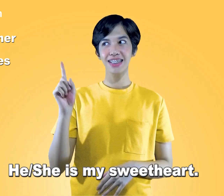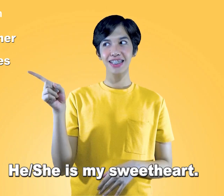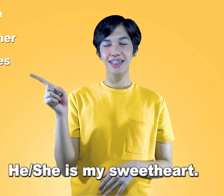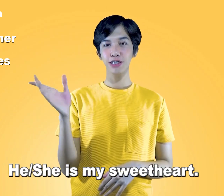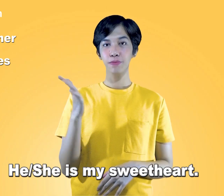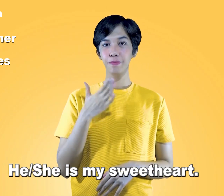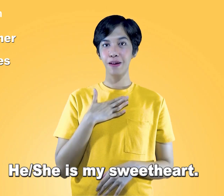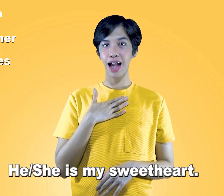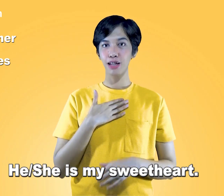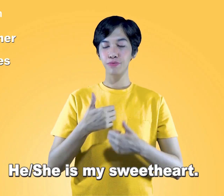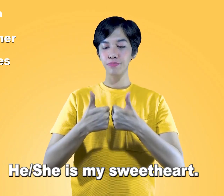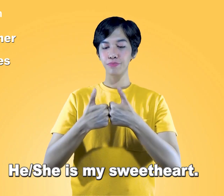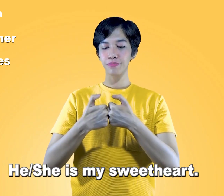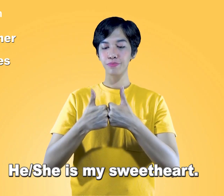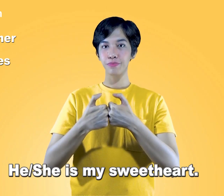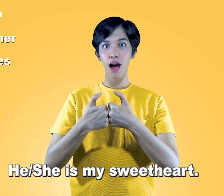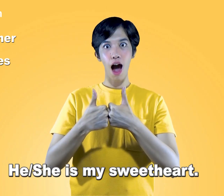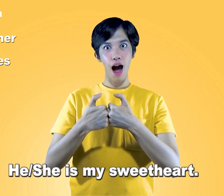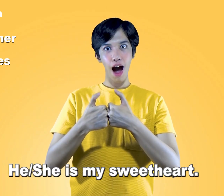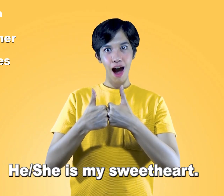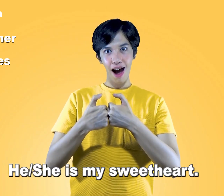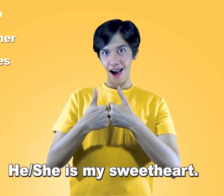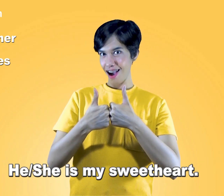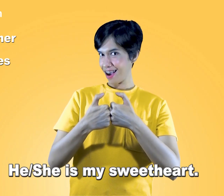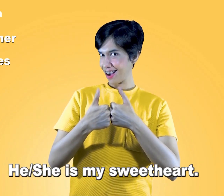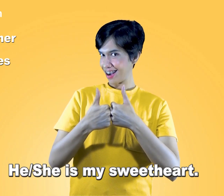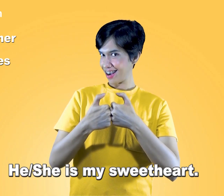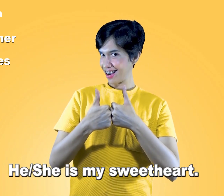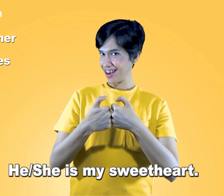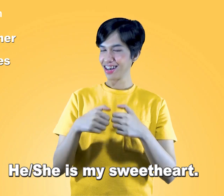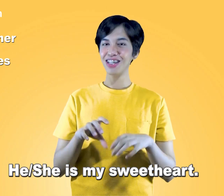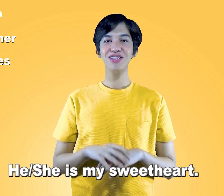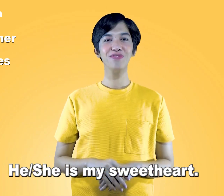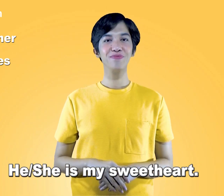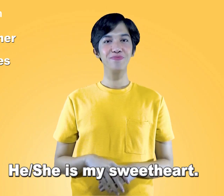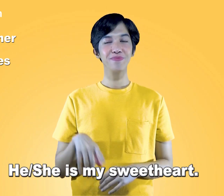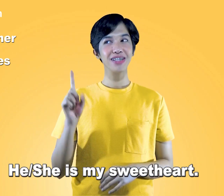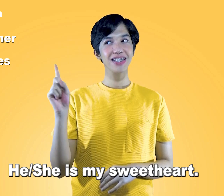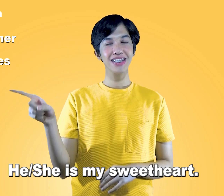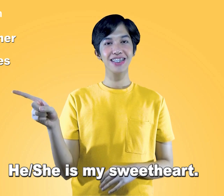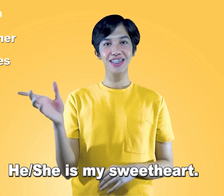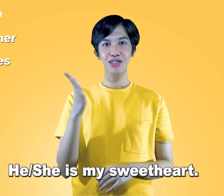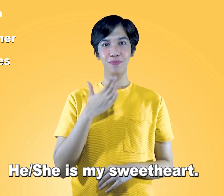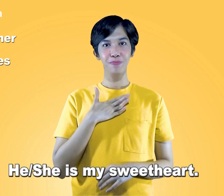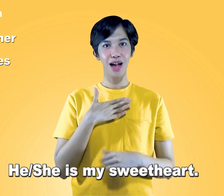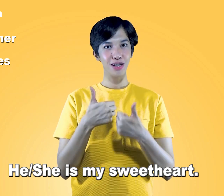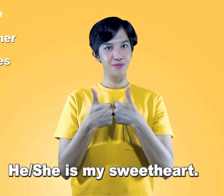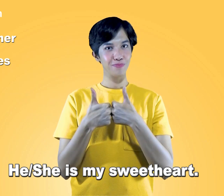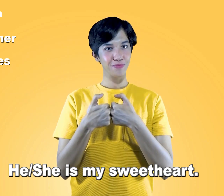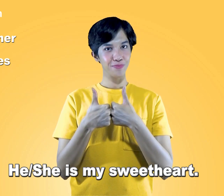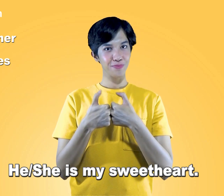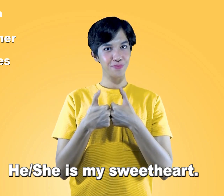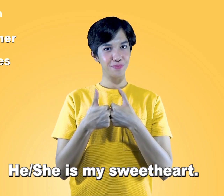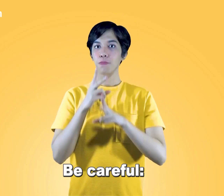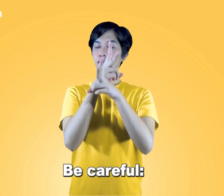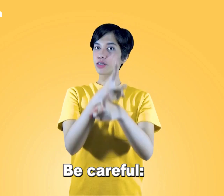He/She is my sweetheart.